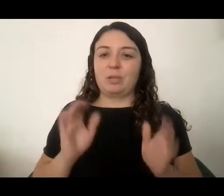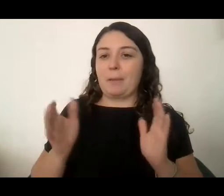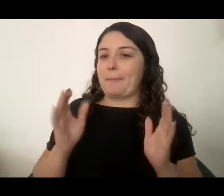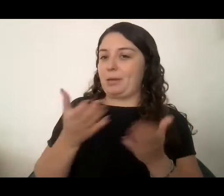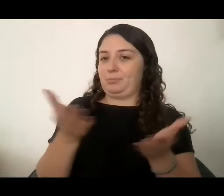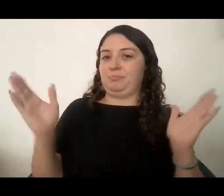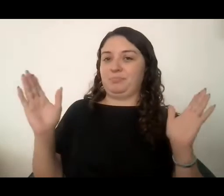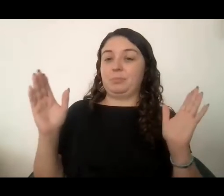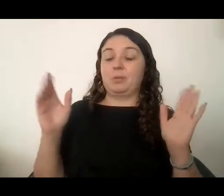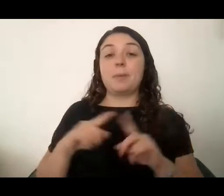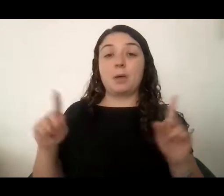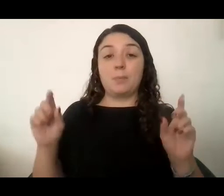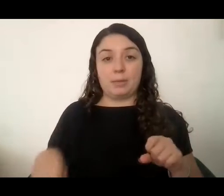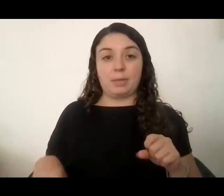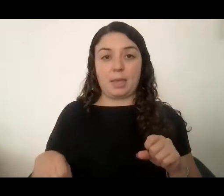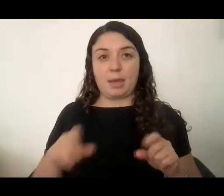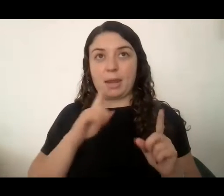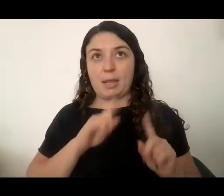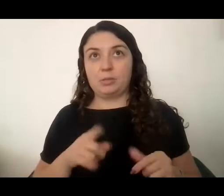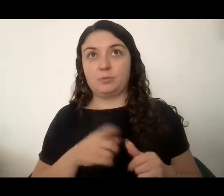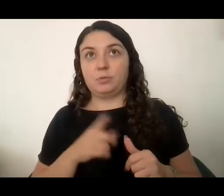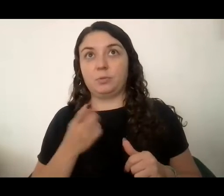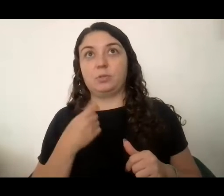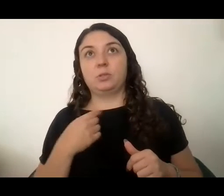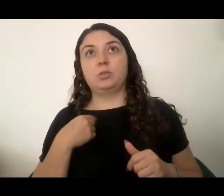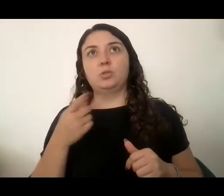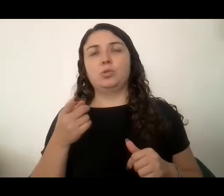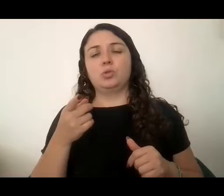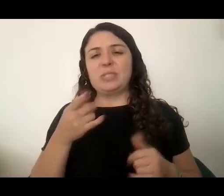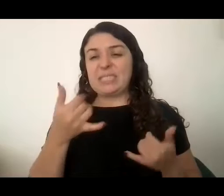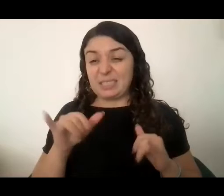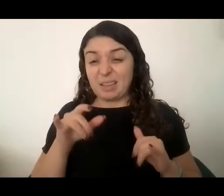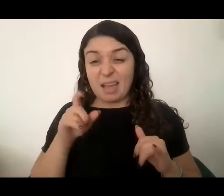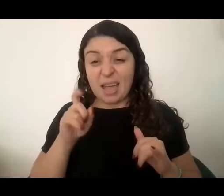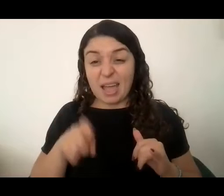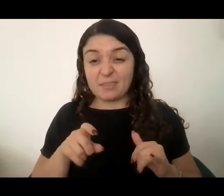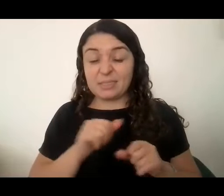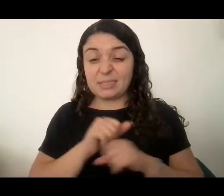Let's go ahead with the first question. Do we still have to send tax returns